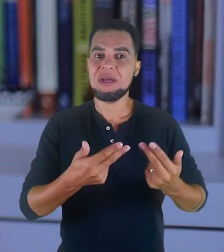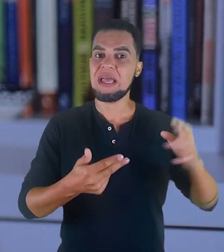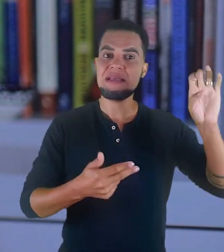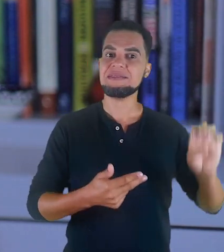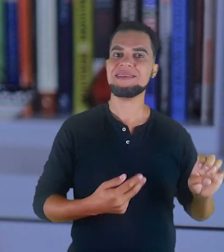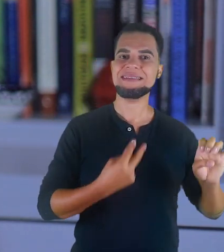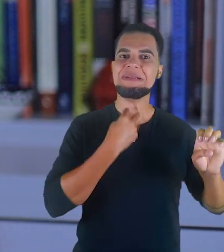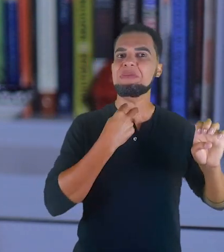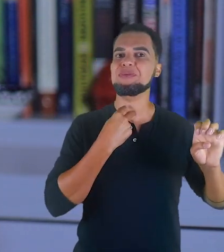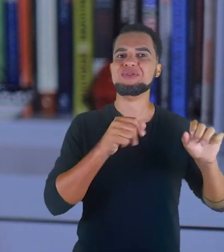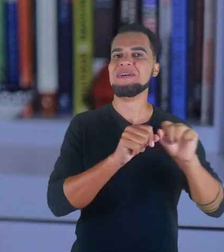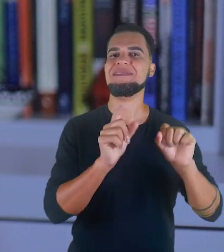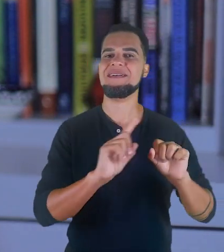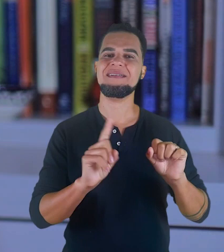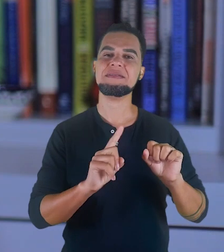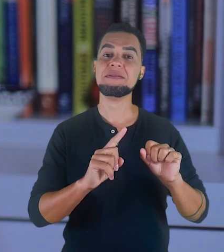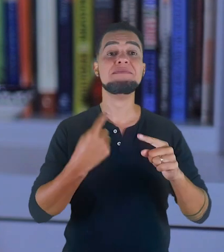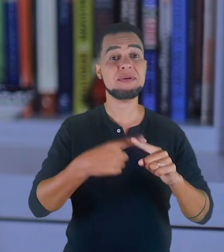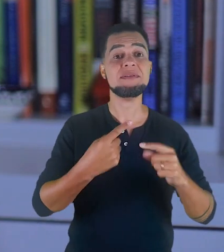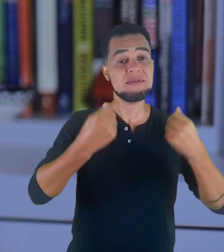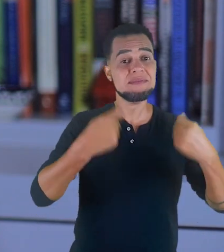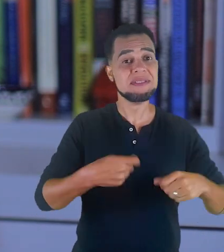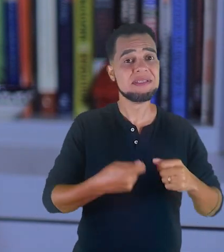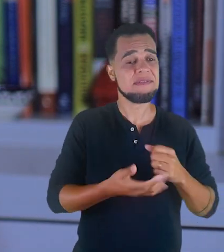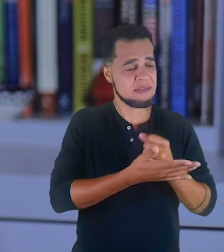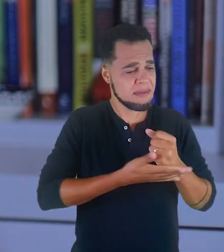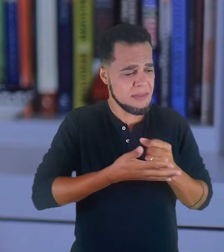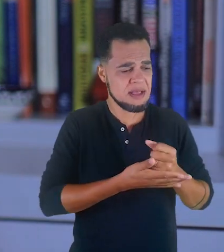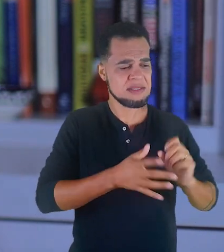because the Left should have its principles based on Freedom,